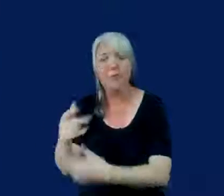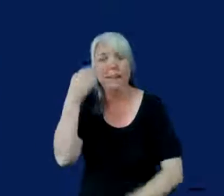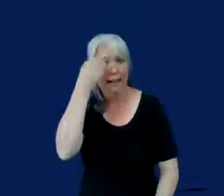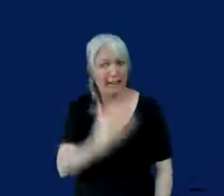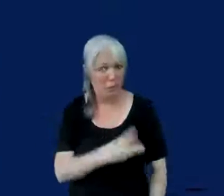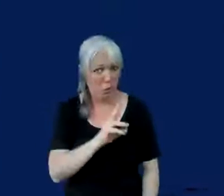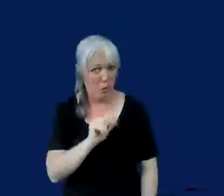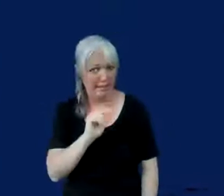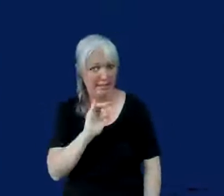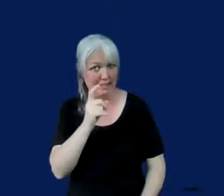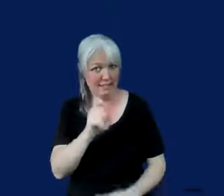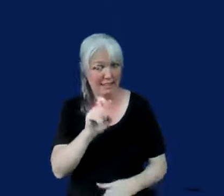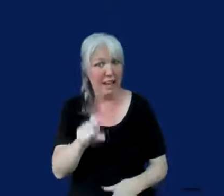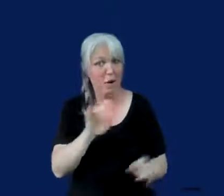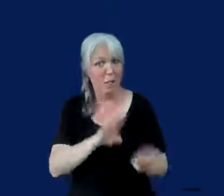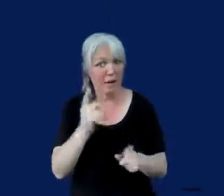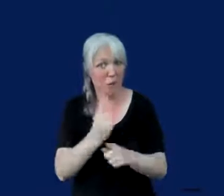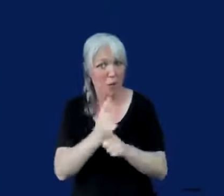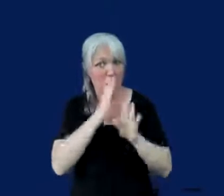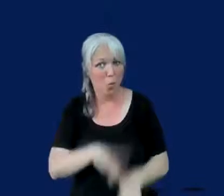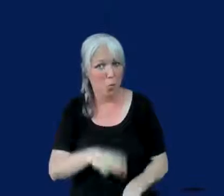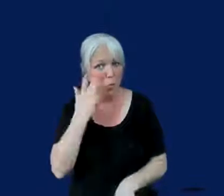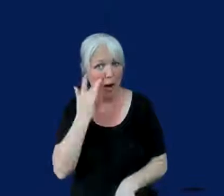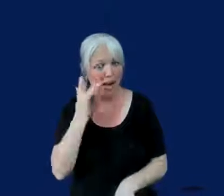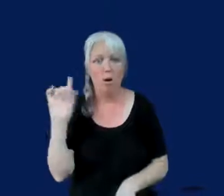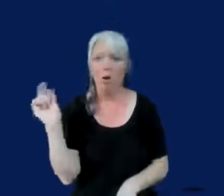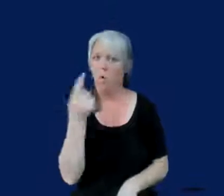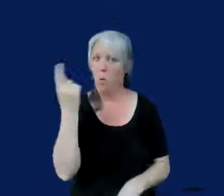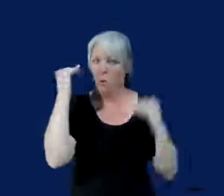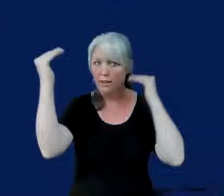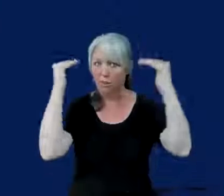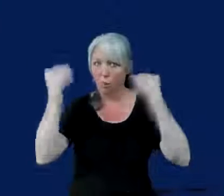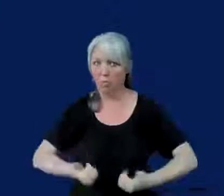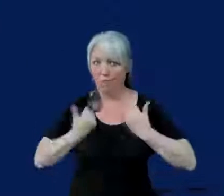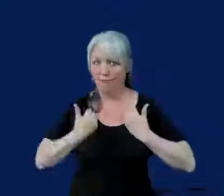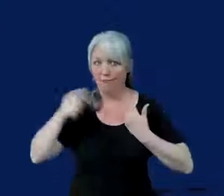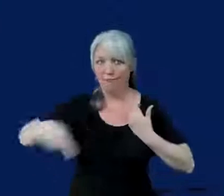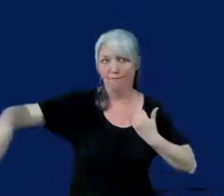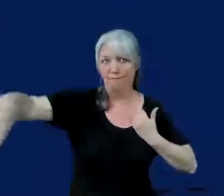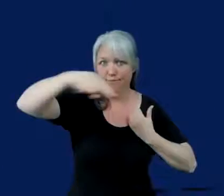right and be quiet, because this was an all adult trailer park and the only reason I got